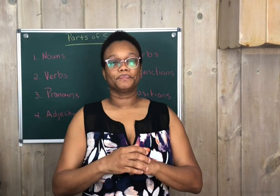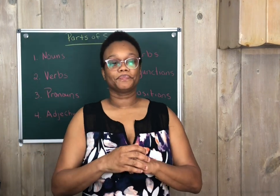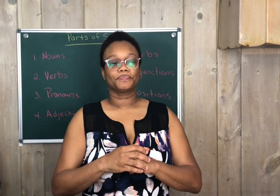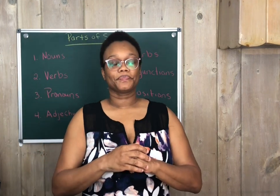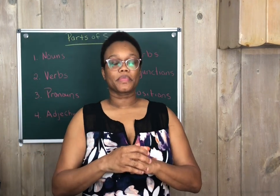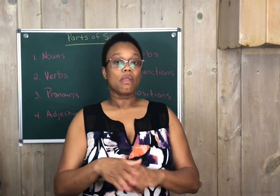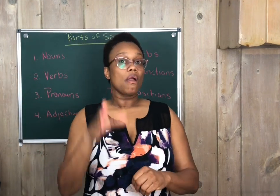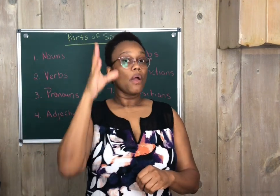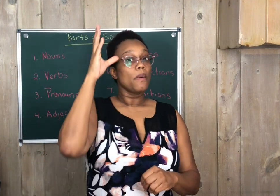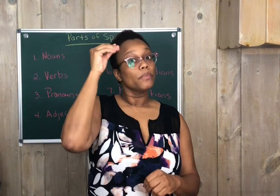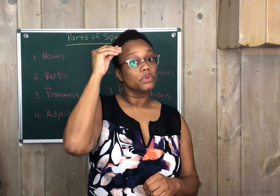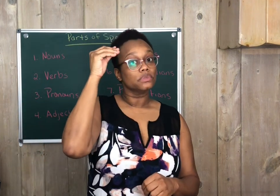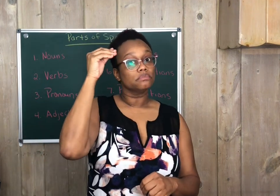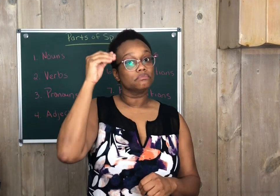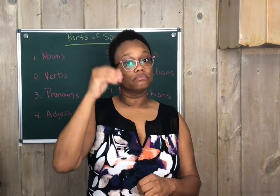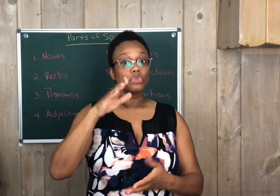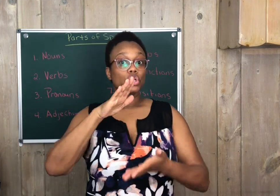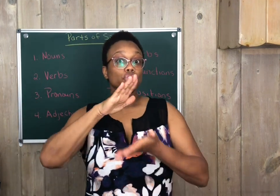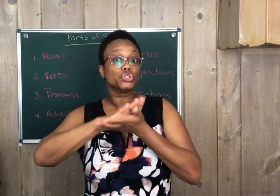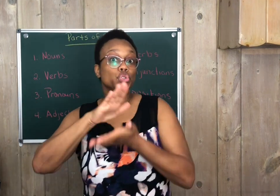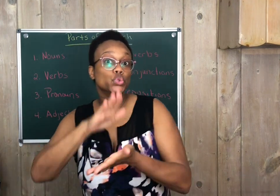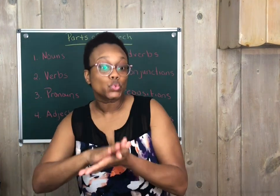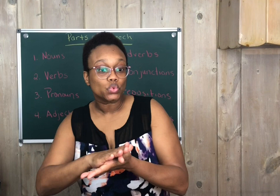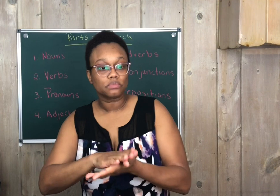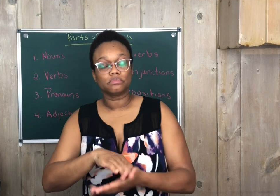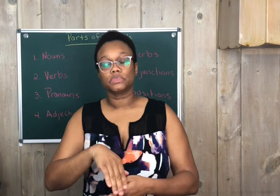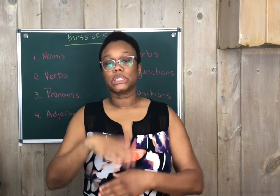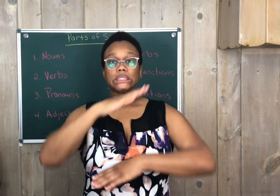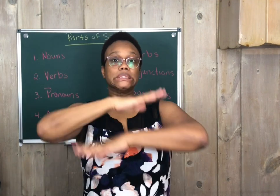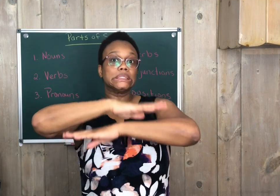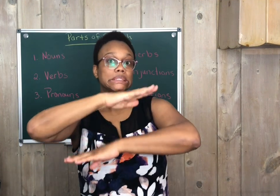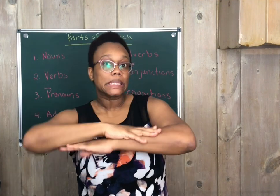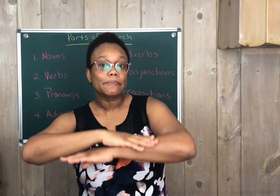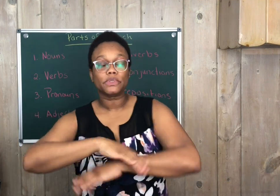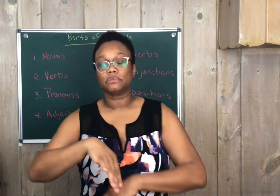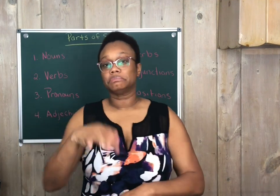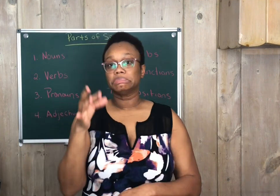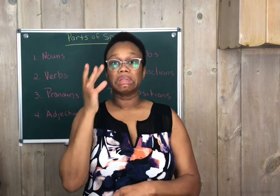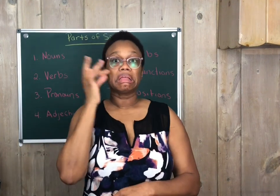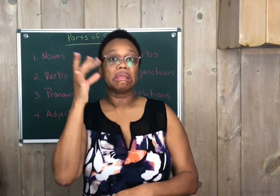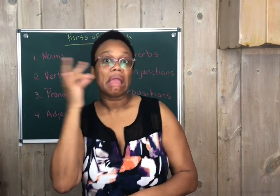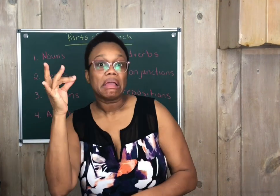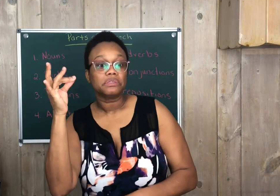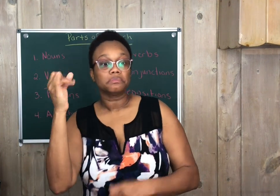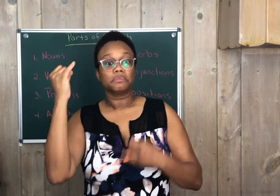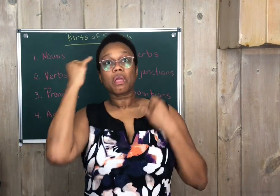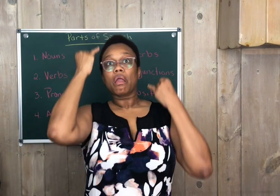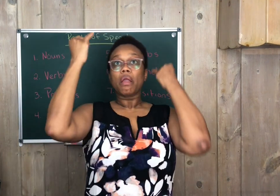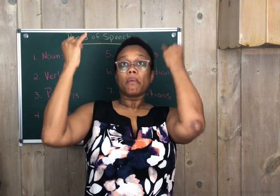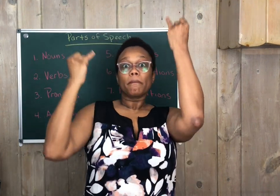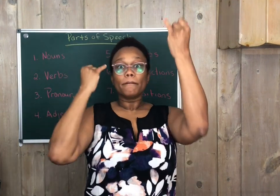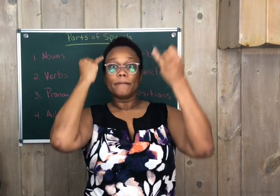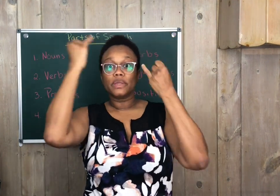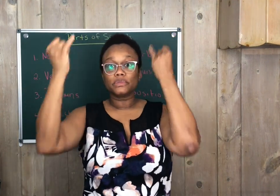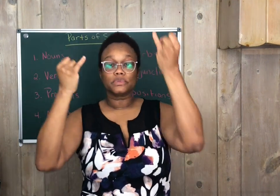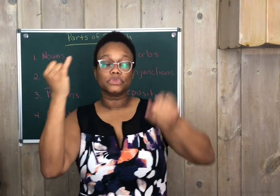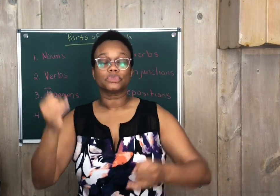for example boy school table cat and